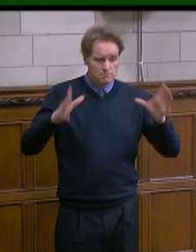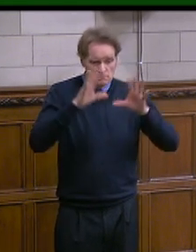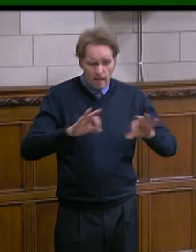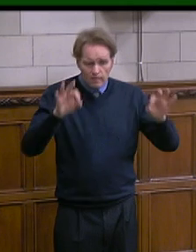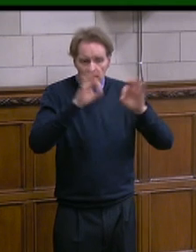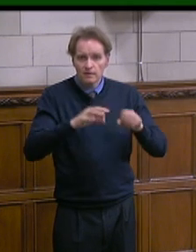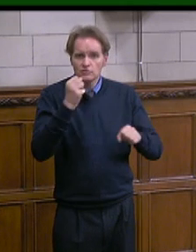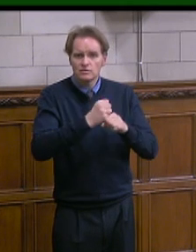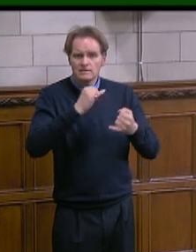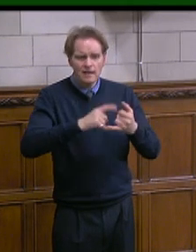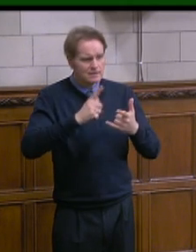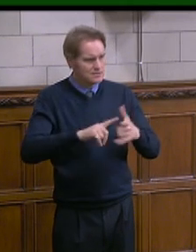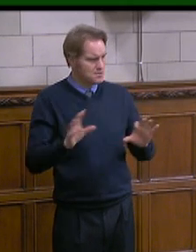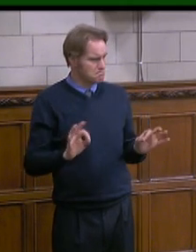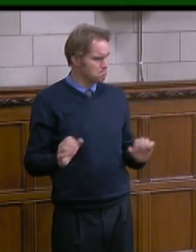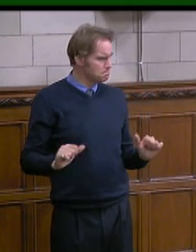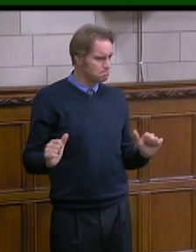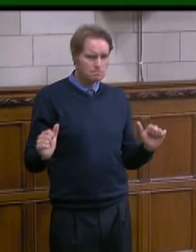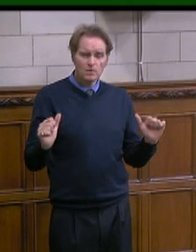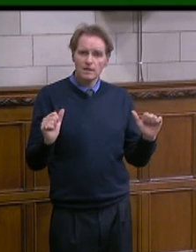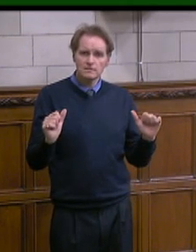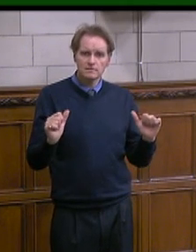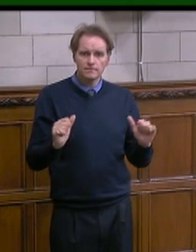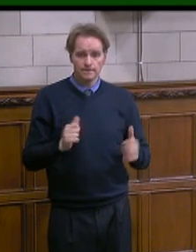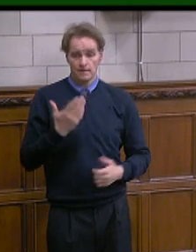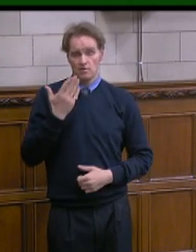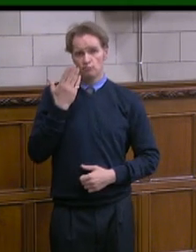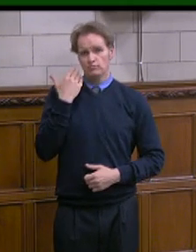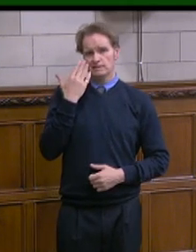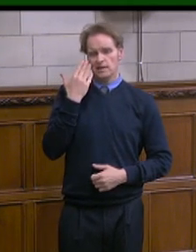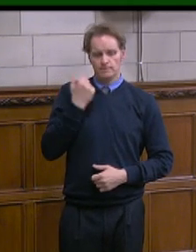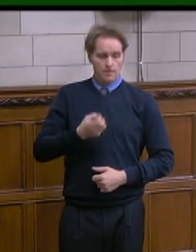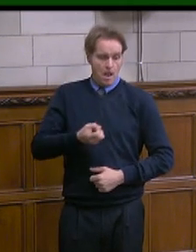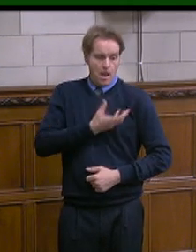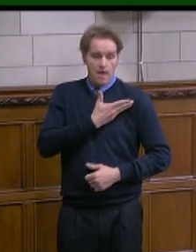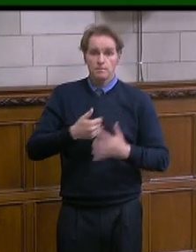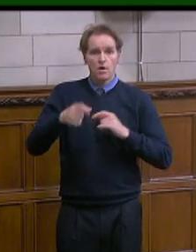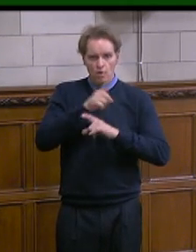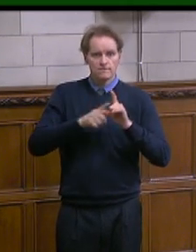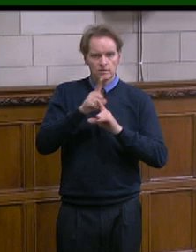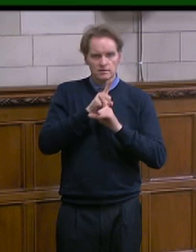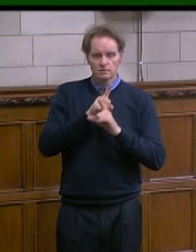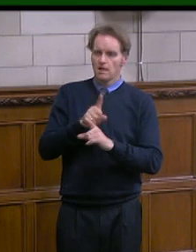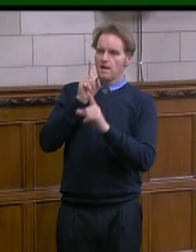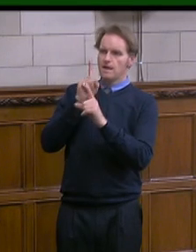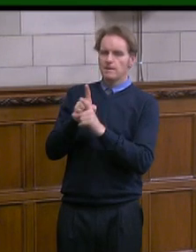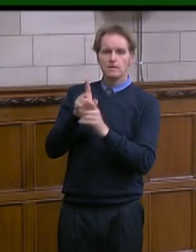can be taught in schools. During the conference recess last year, I met people from the National Deaf Children’s Society.